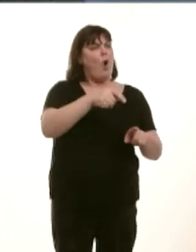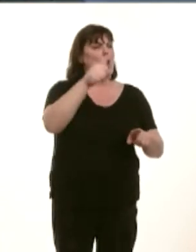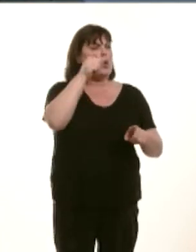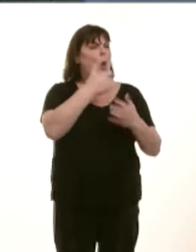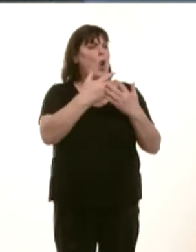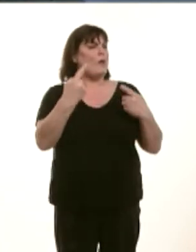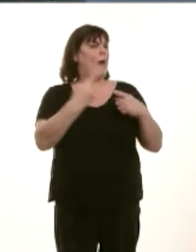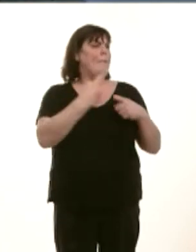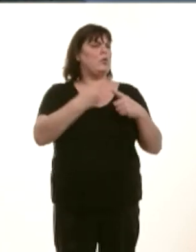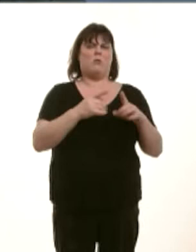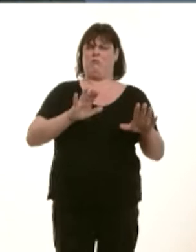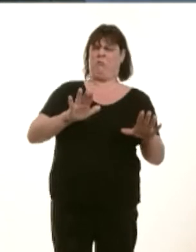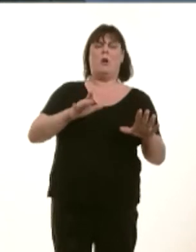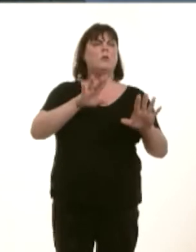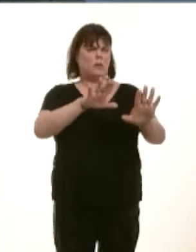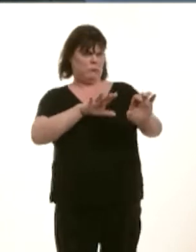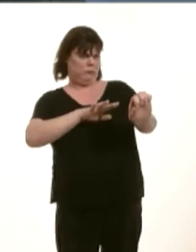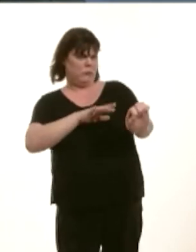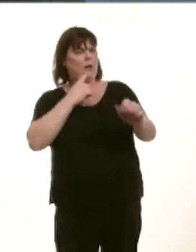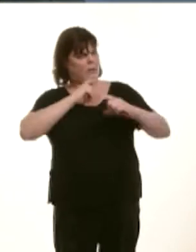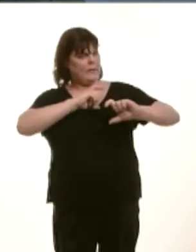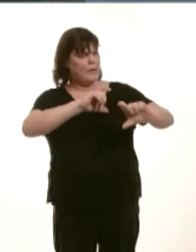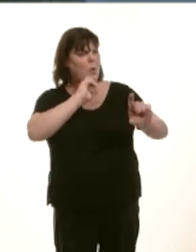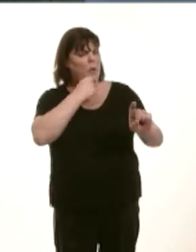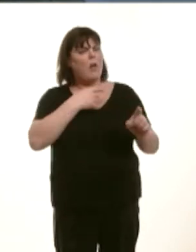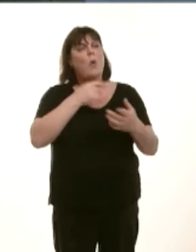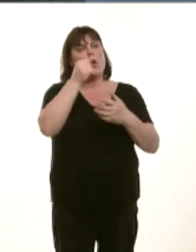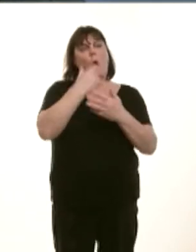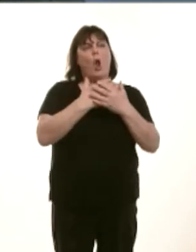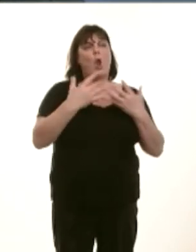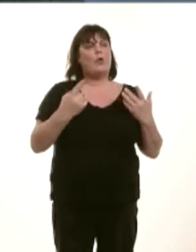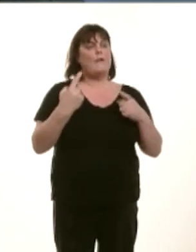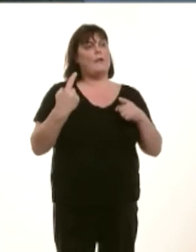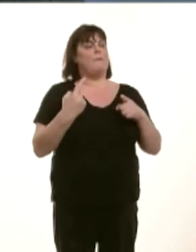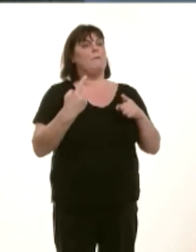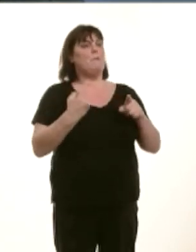can continue, but many of the emergency infusions that this Government has made to the NHS since